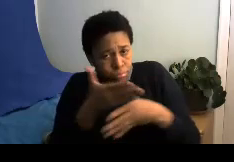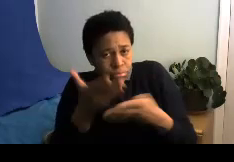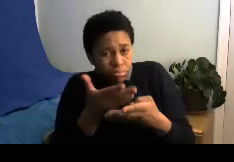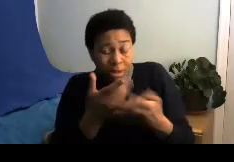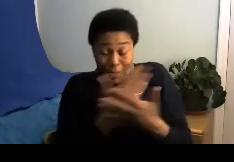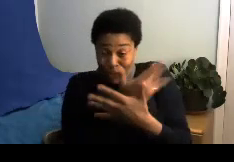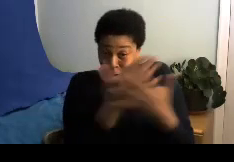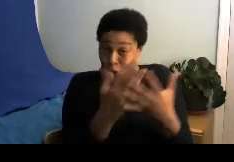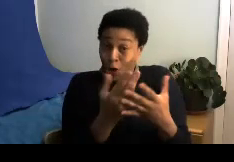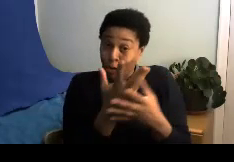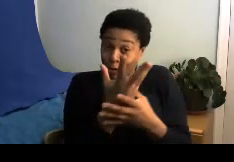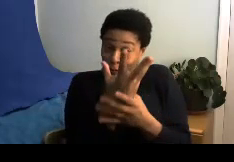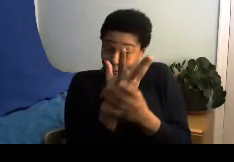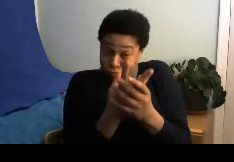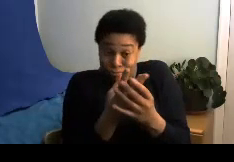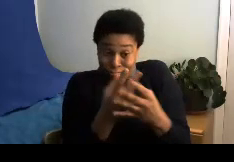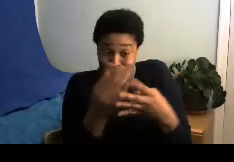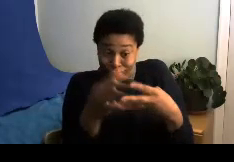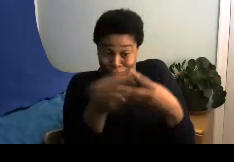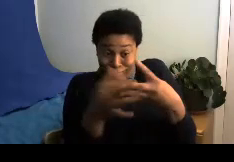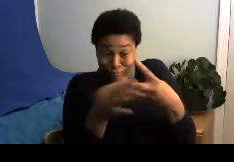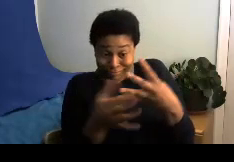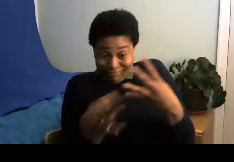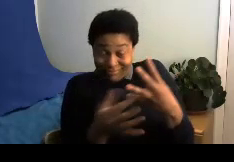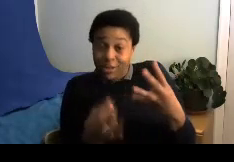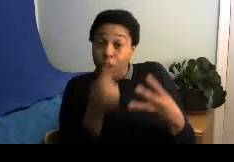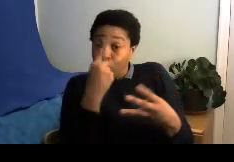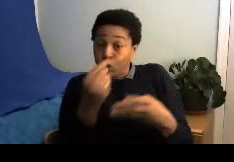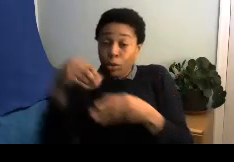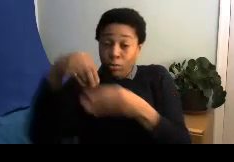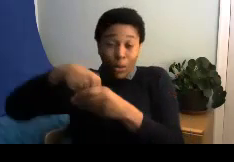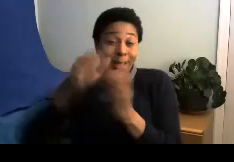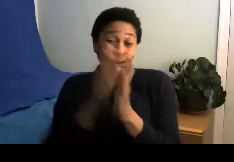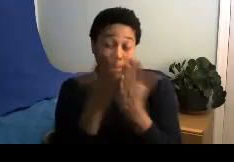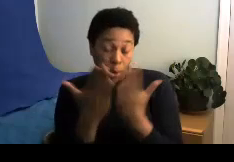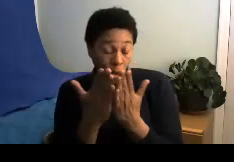writing, I couldn't move away from that, you know, I tried,